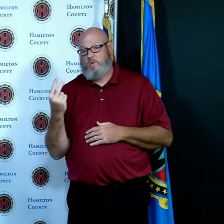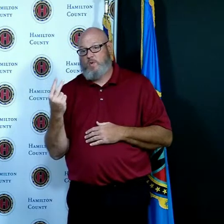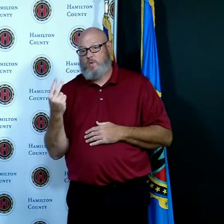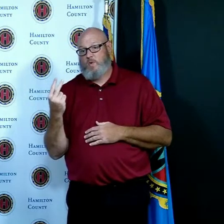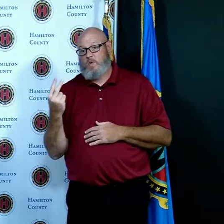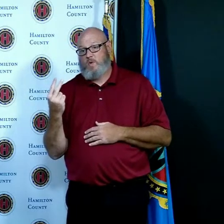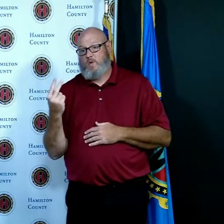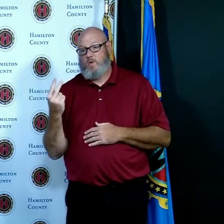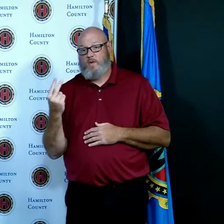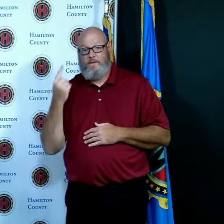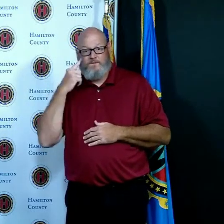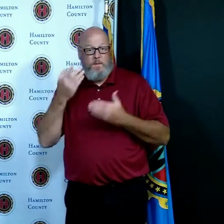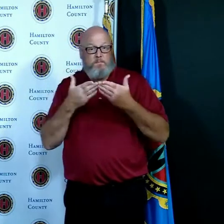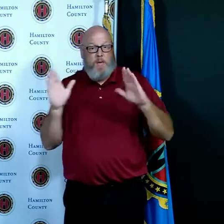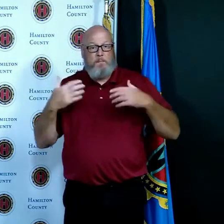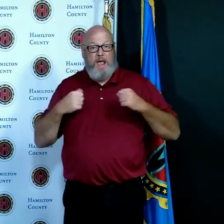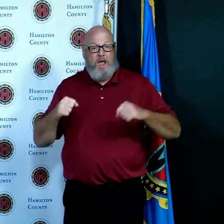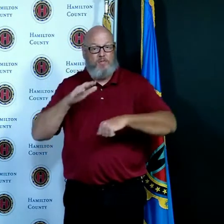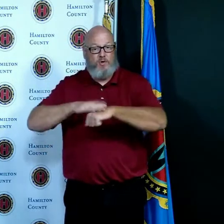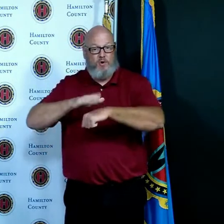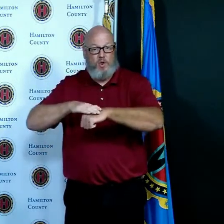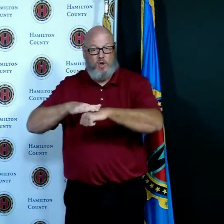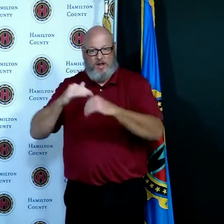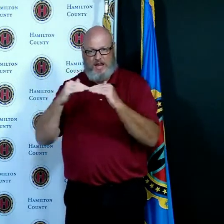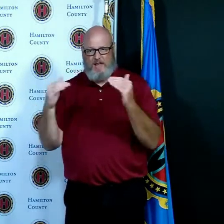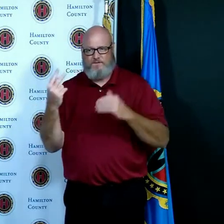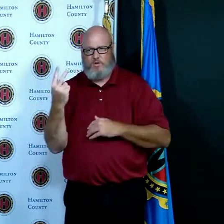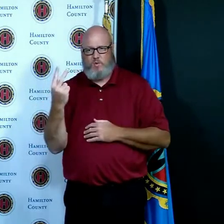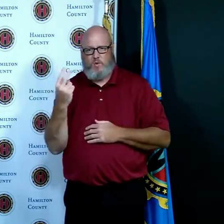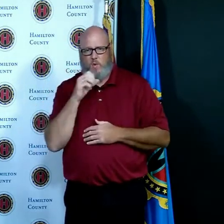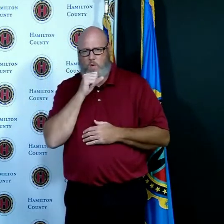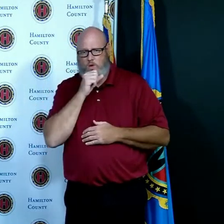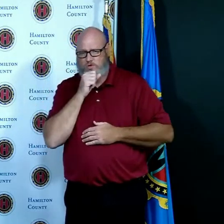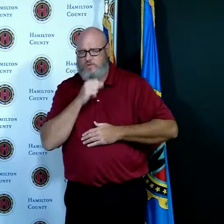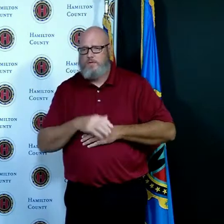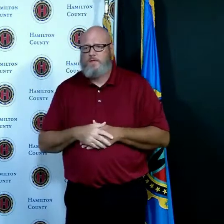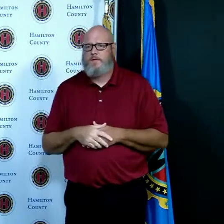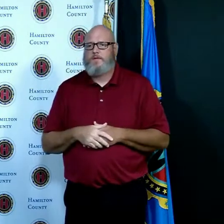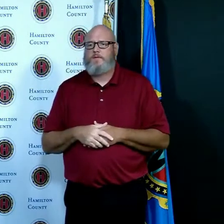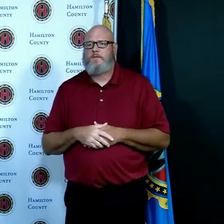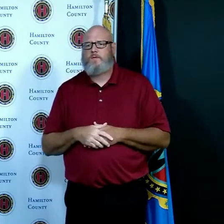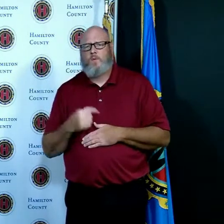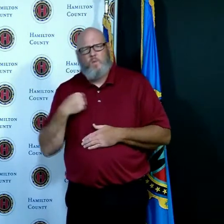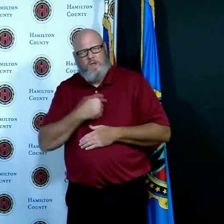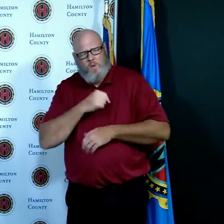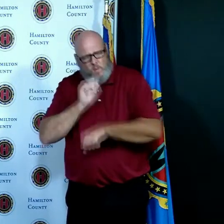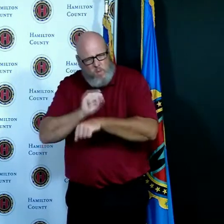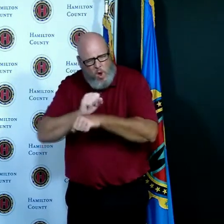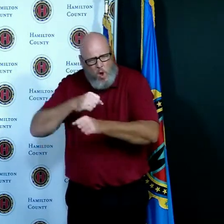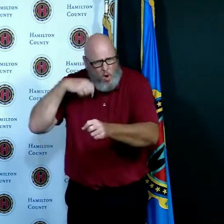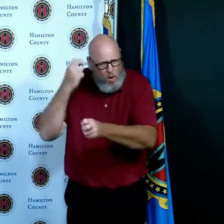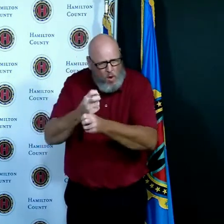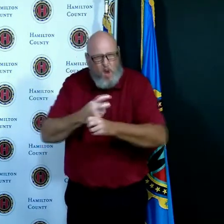the hard work that our residents are doing throughout Hamilton County so thank you everyone for your hard work before I dive into the numbers a little